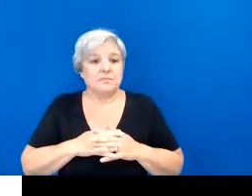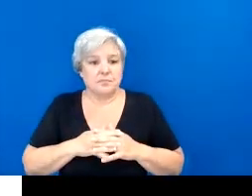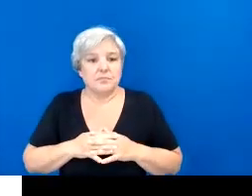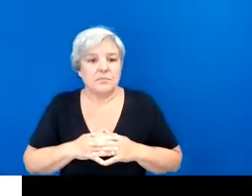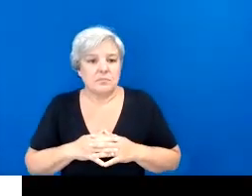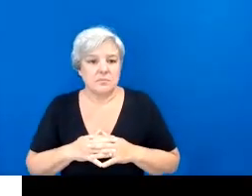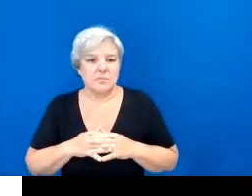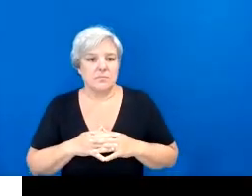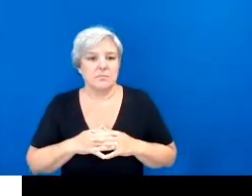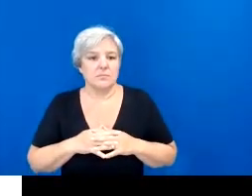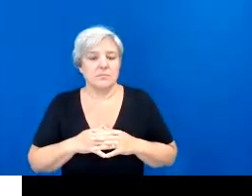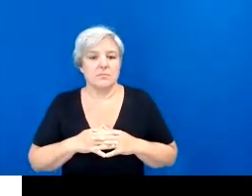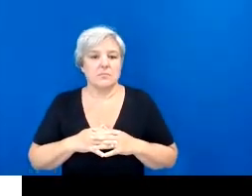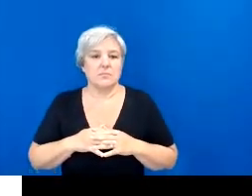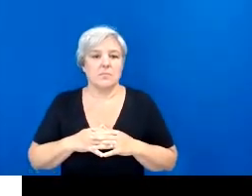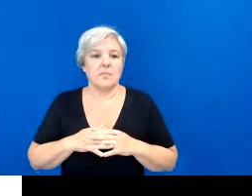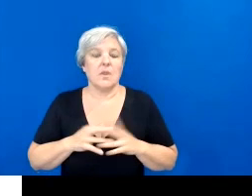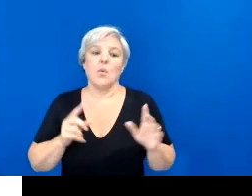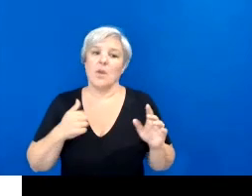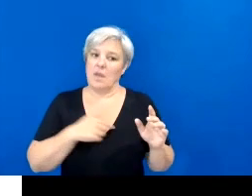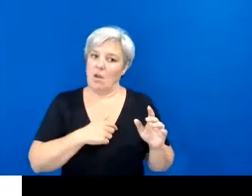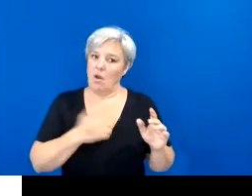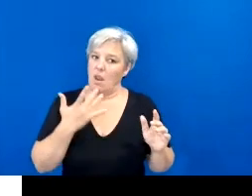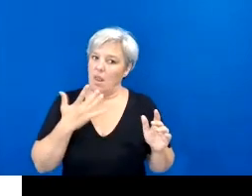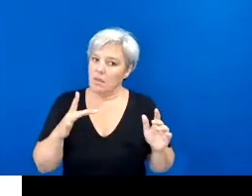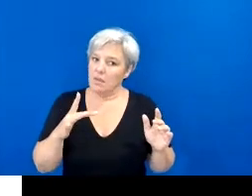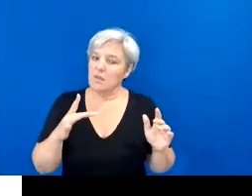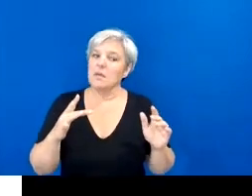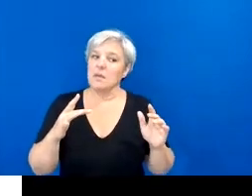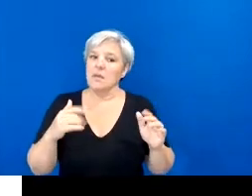right now, we are lucky that we have a double session today.